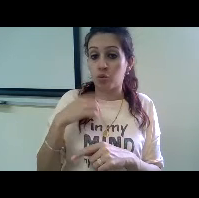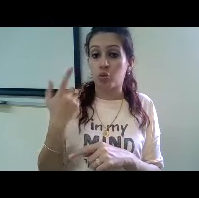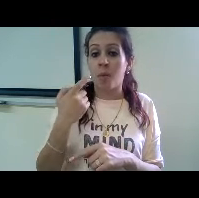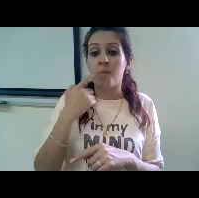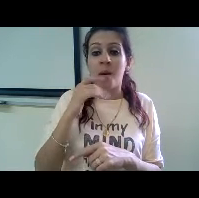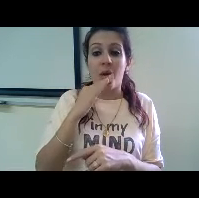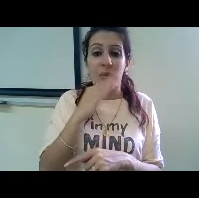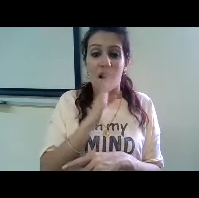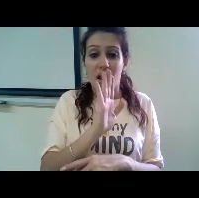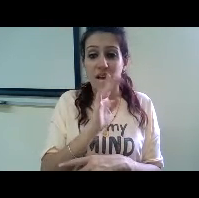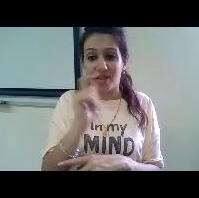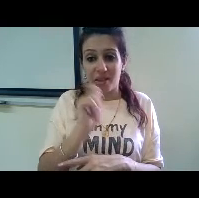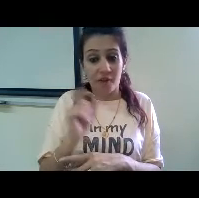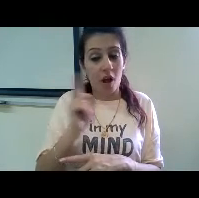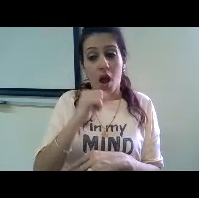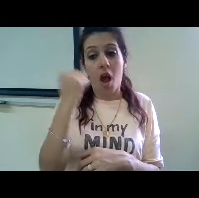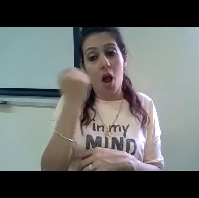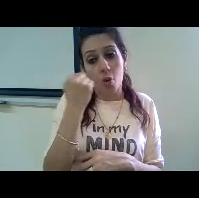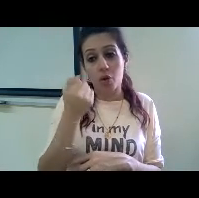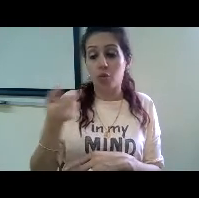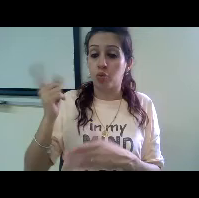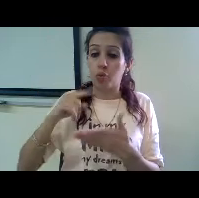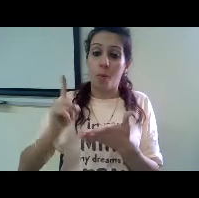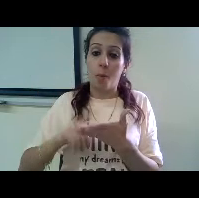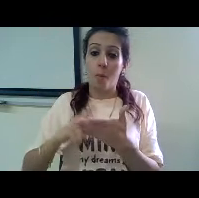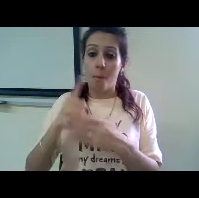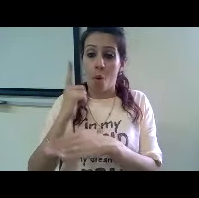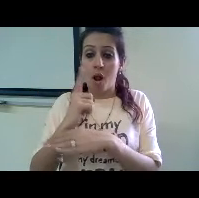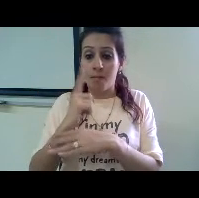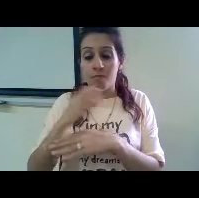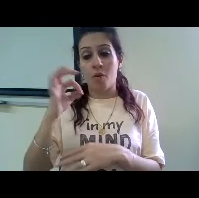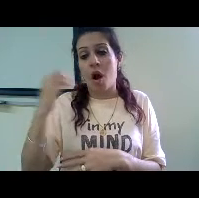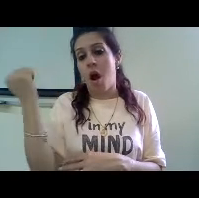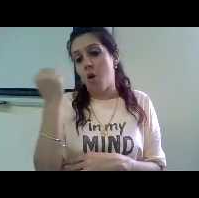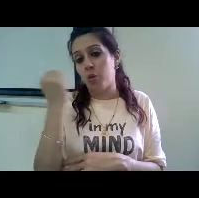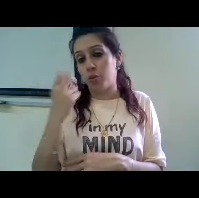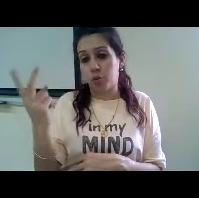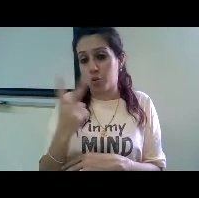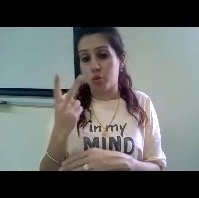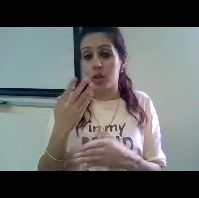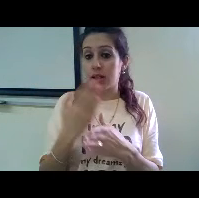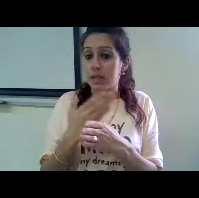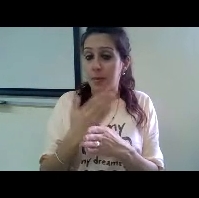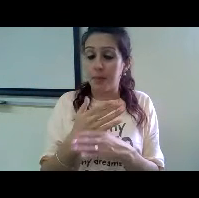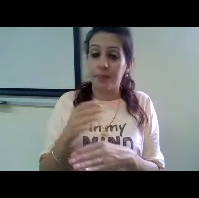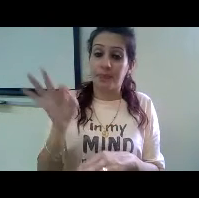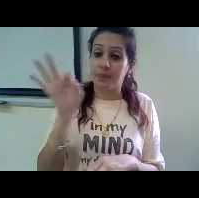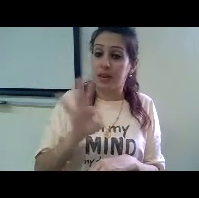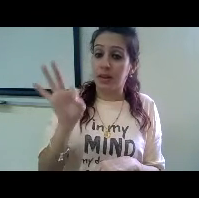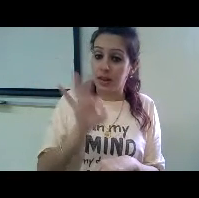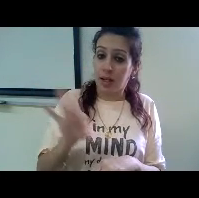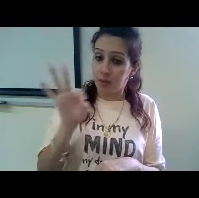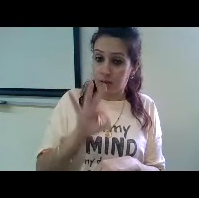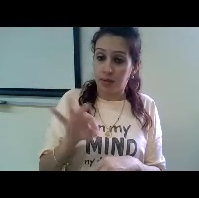One is that the parent is the first educator. So you start educating your child at birth or even before.